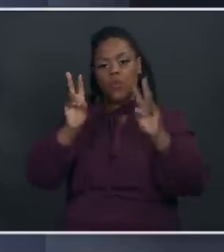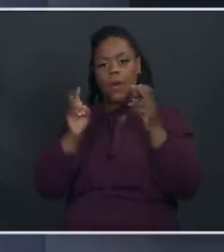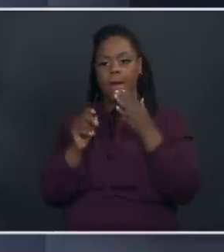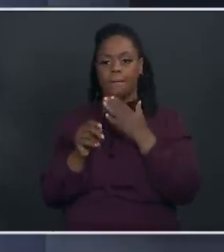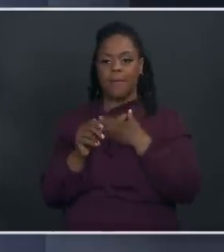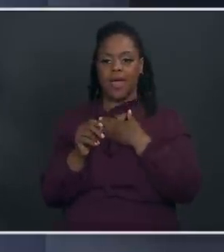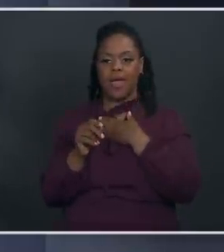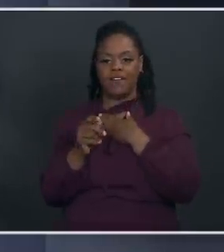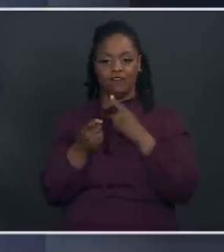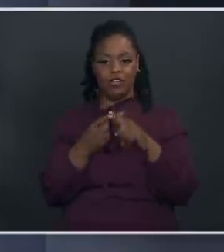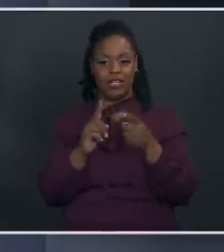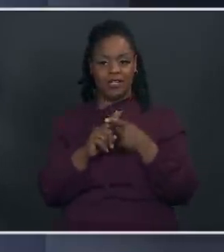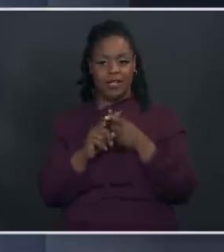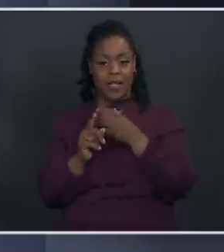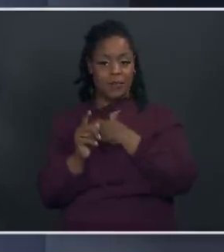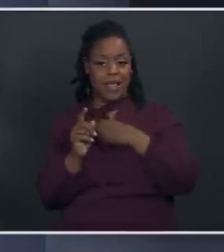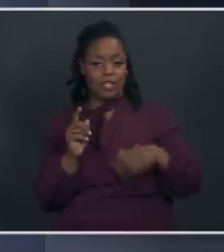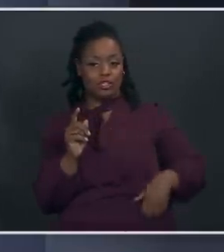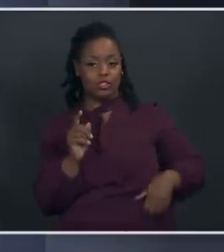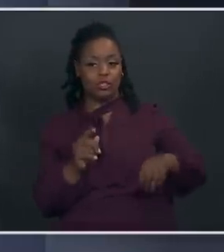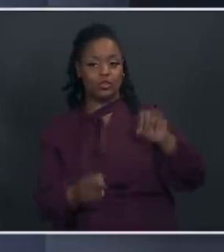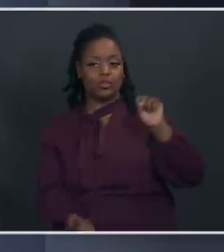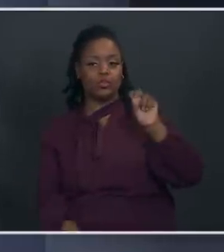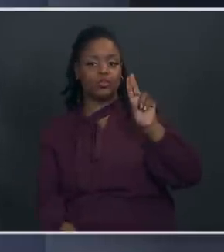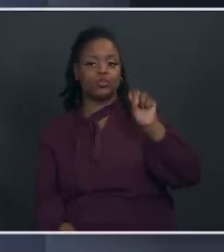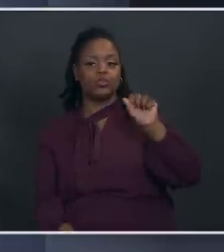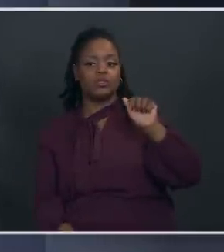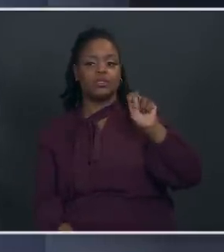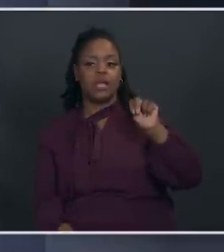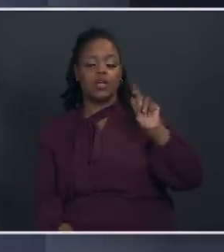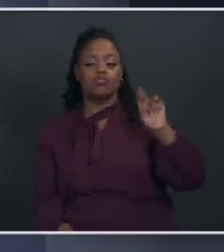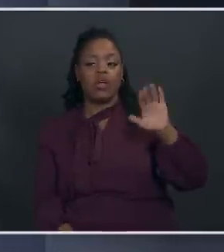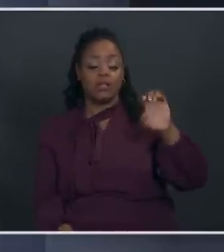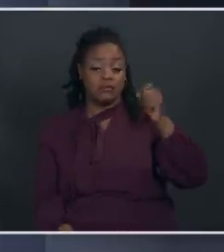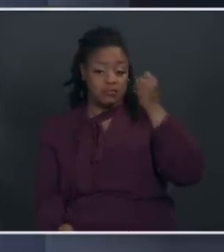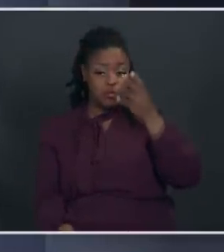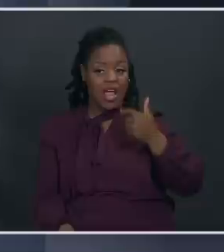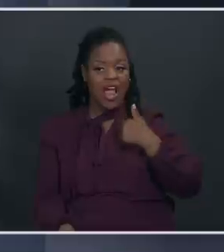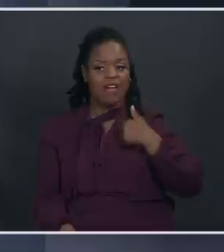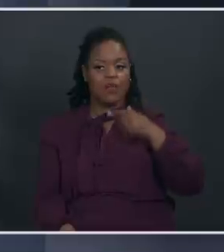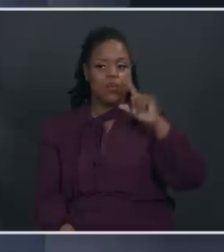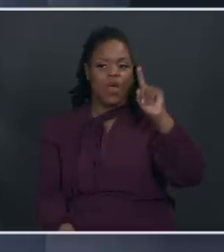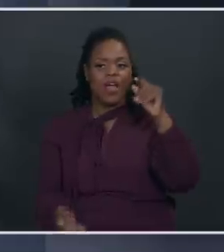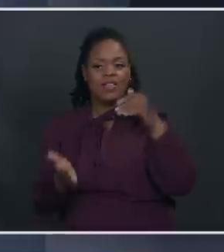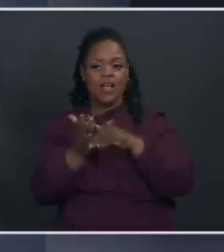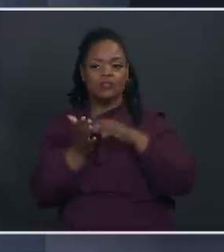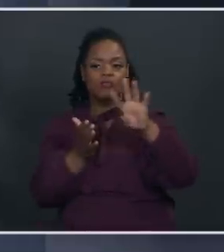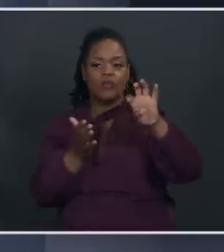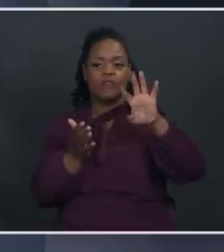There are 1,453 days left in this administration, and addressing climate and the crisis of climate